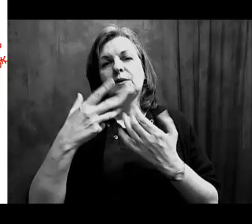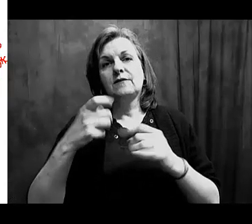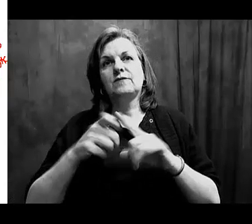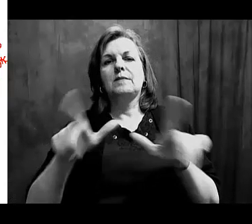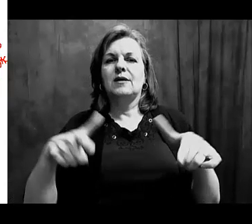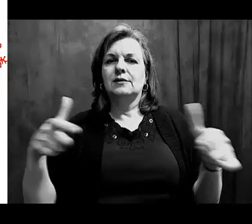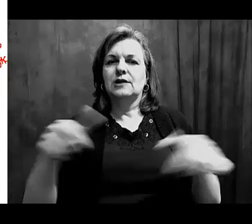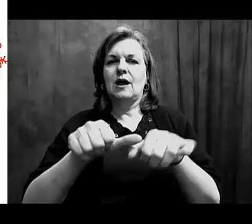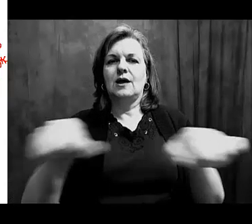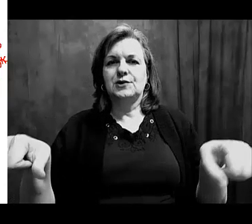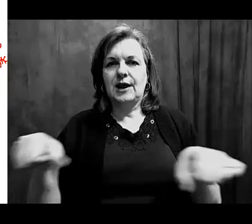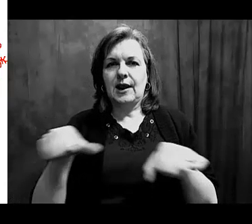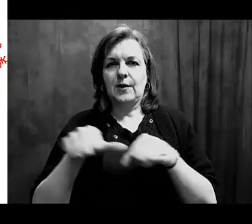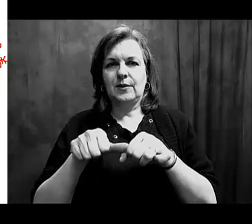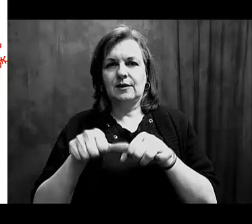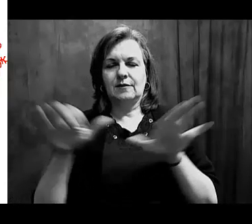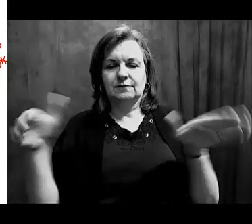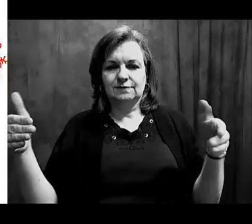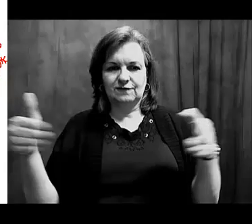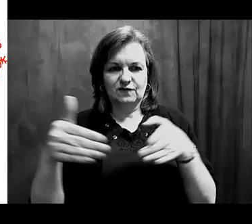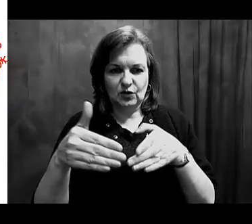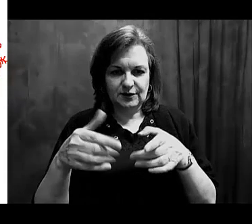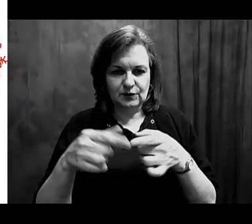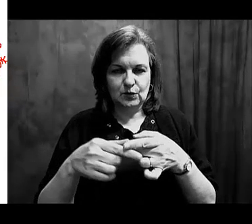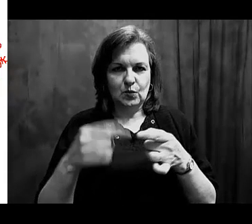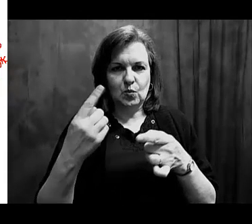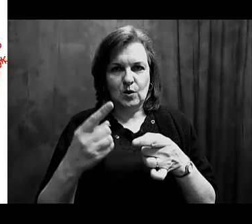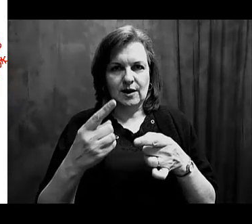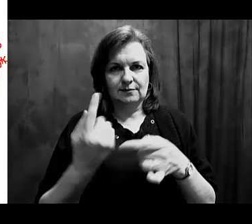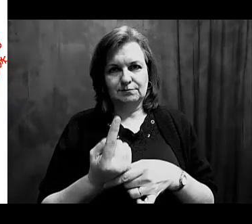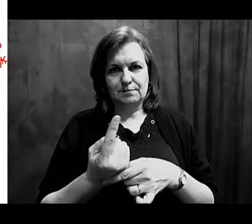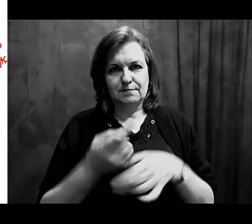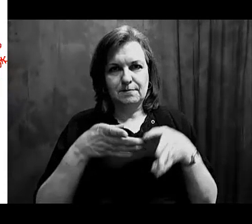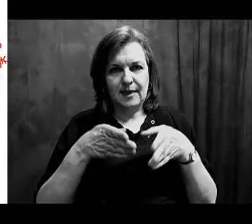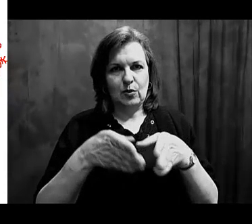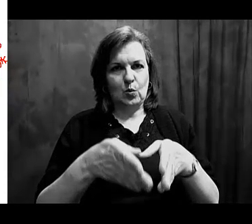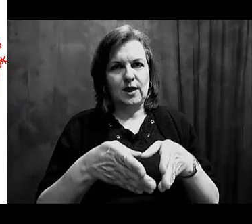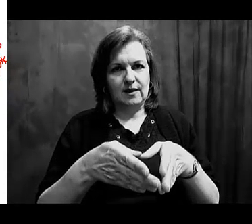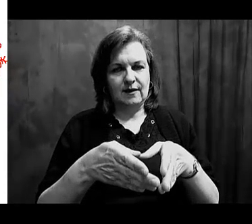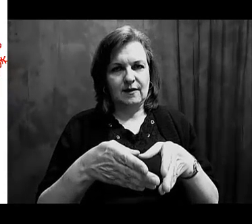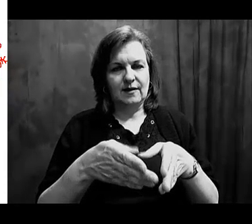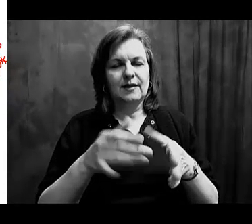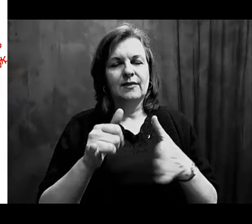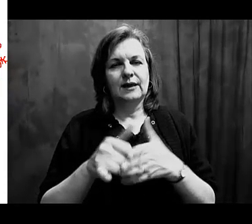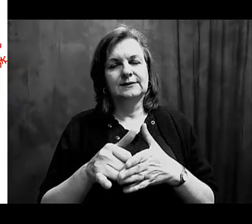from a lot - or a very large area into a signal pathway that is much more